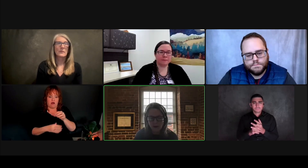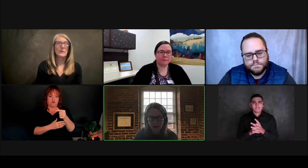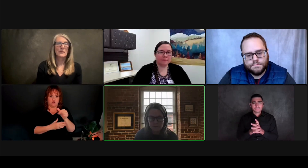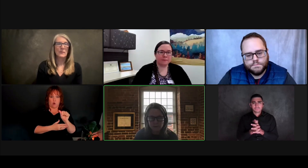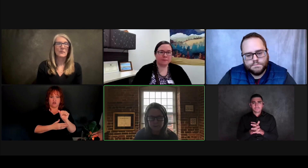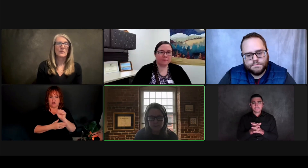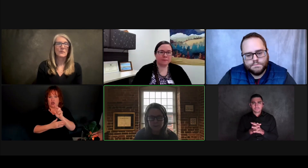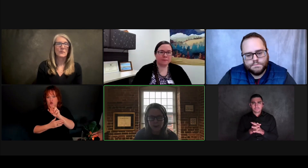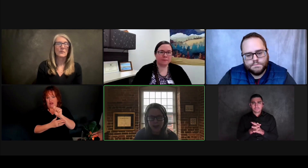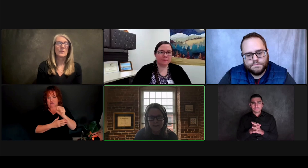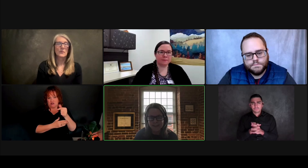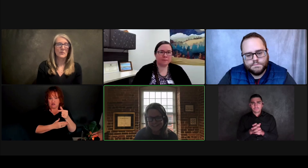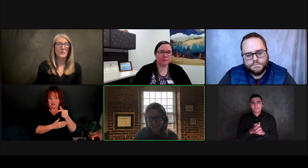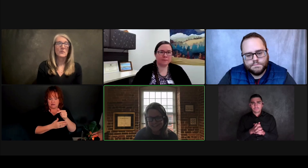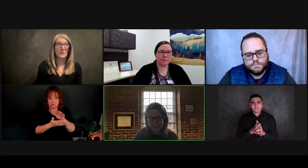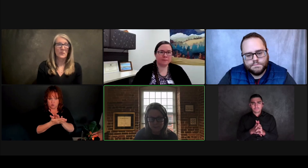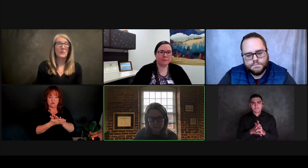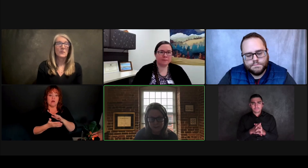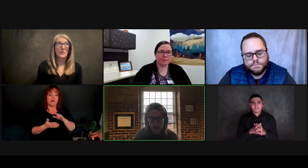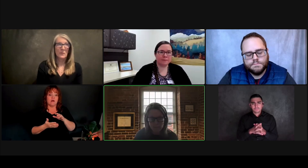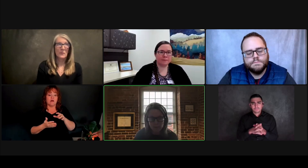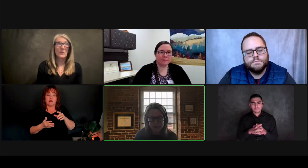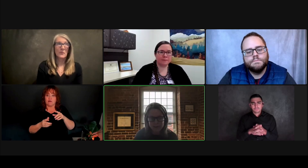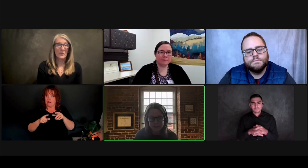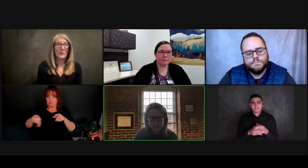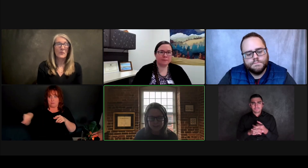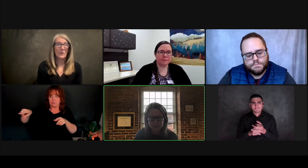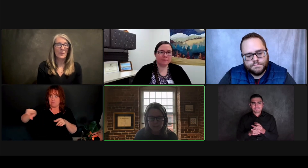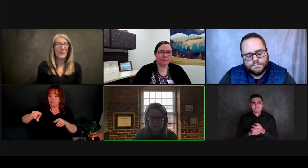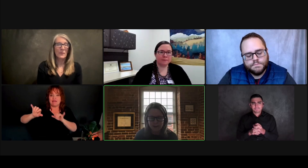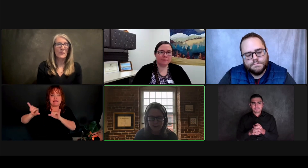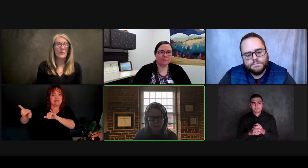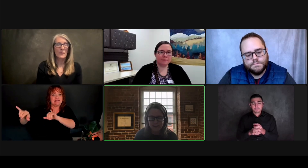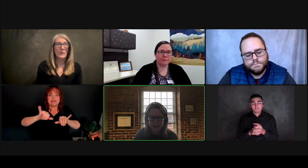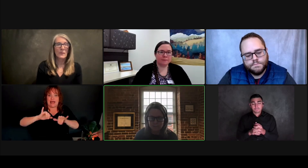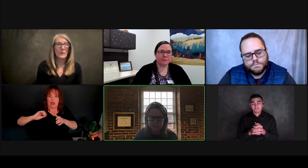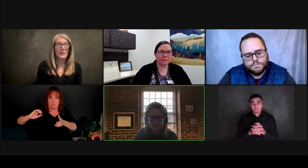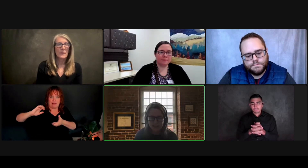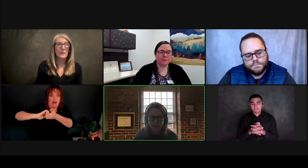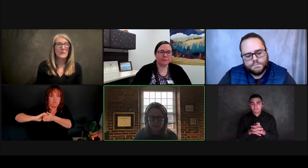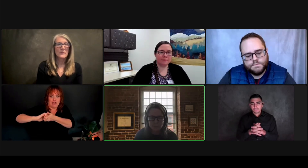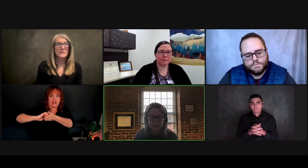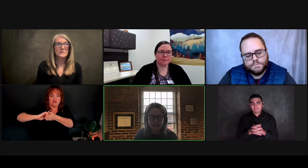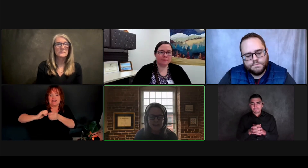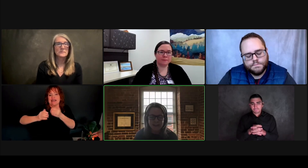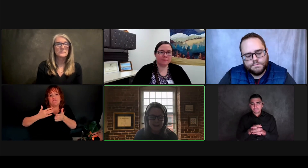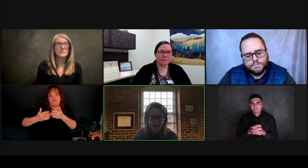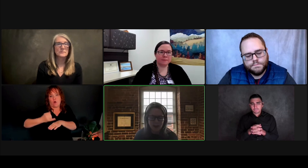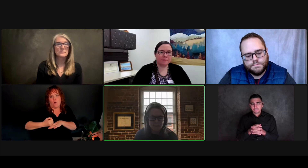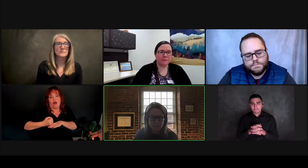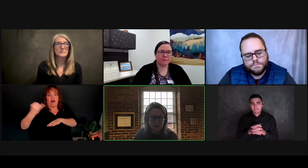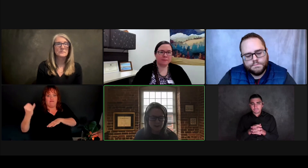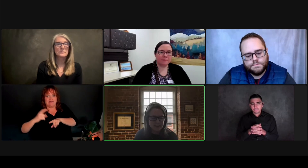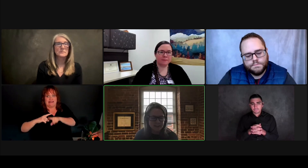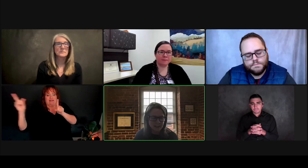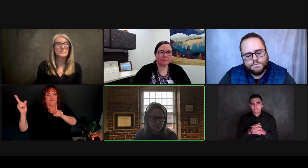are able to have that same collaboration-- just maybe not on campus together, but they are still